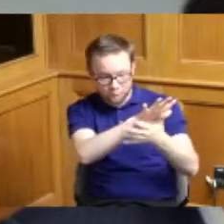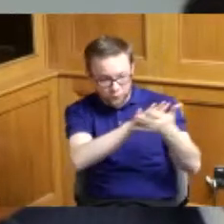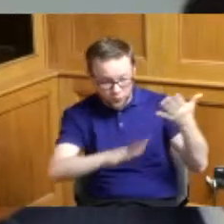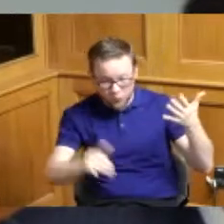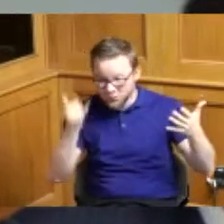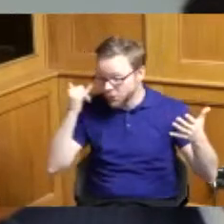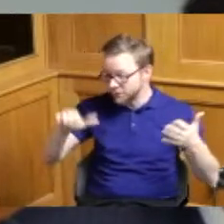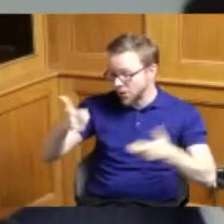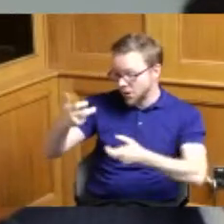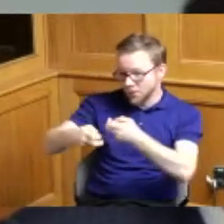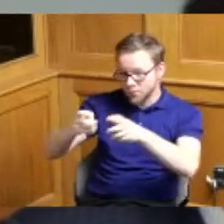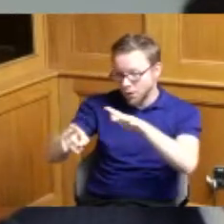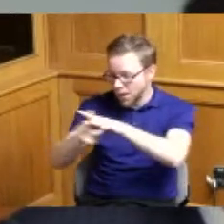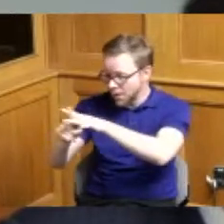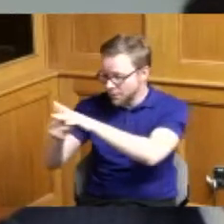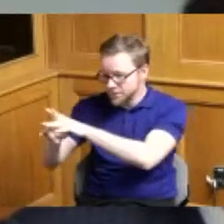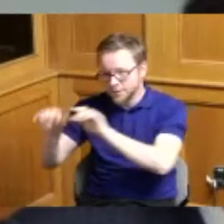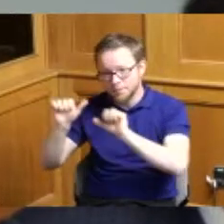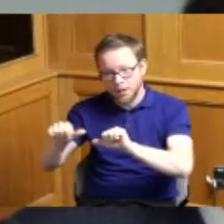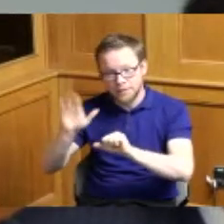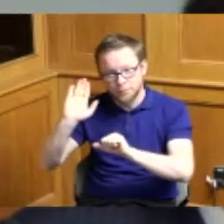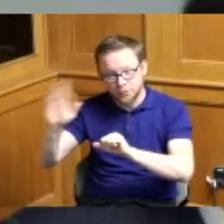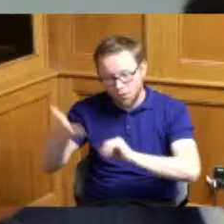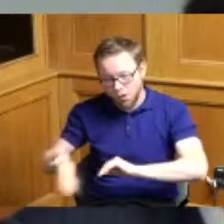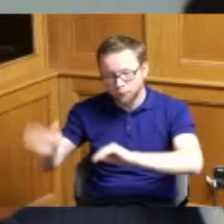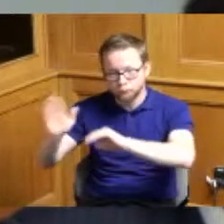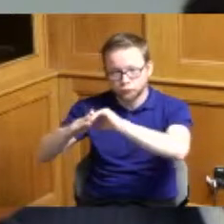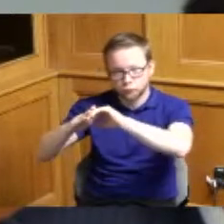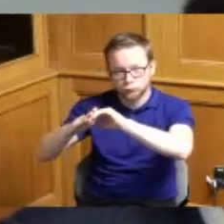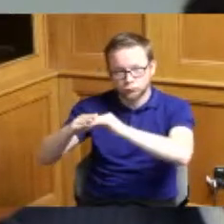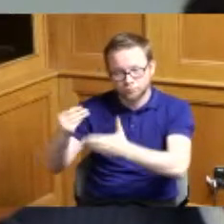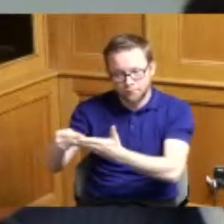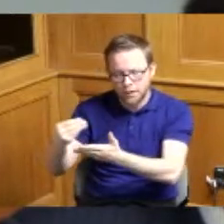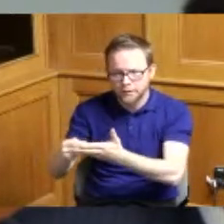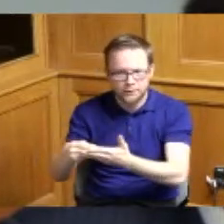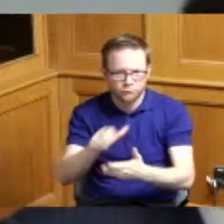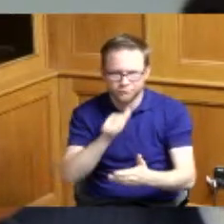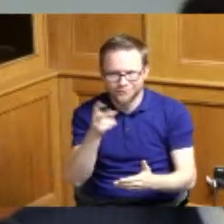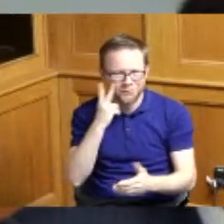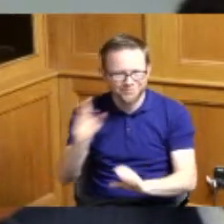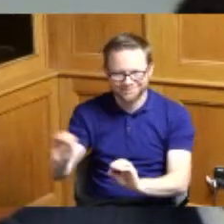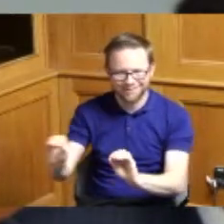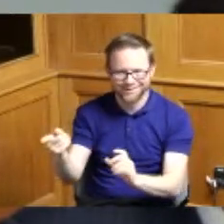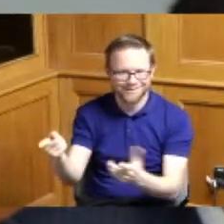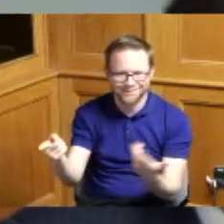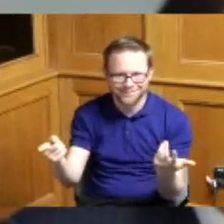cause significant strain we're not seeing those at this point in time there was a there was a meeting